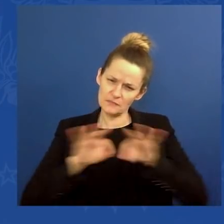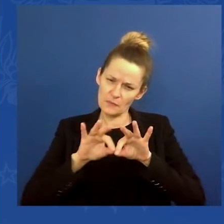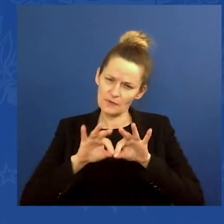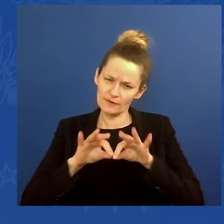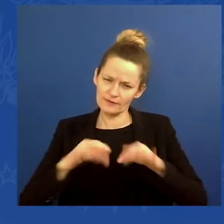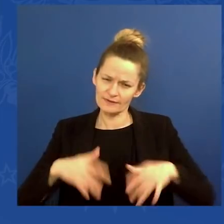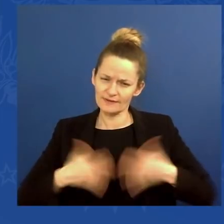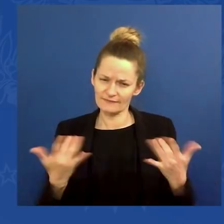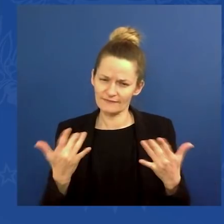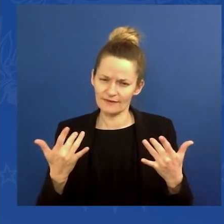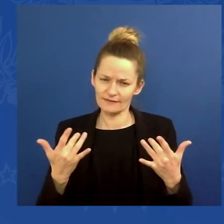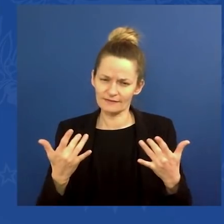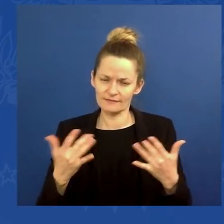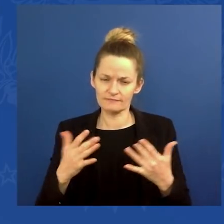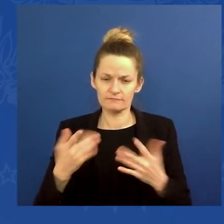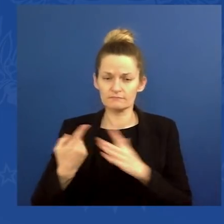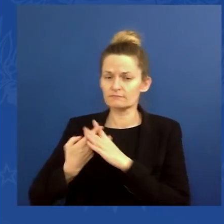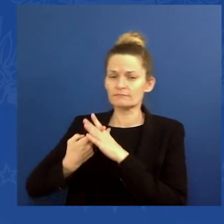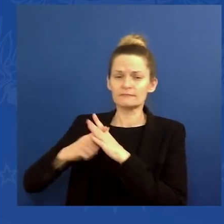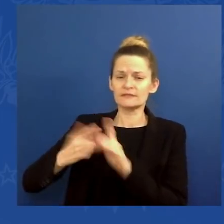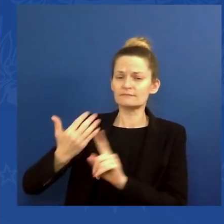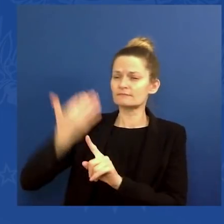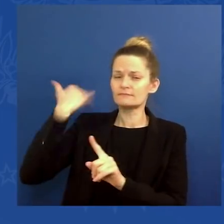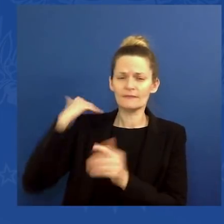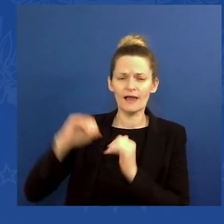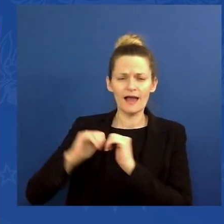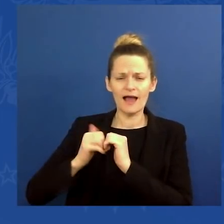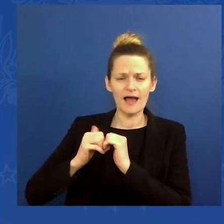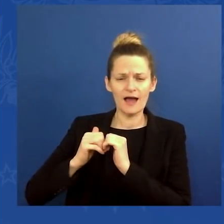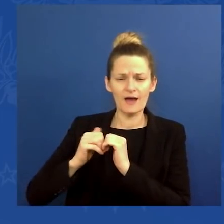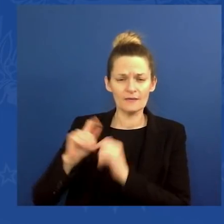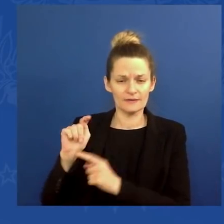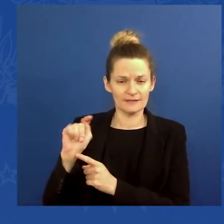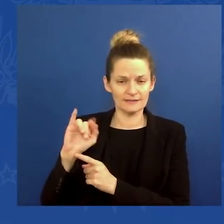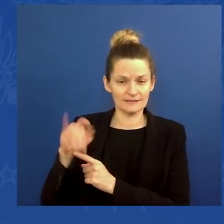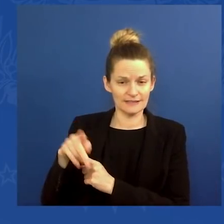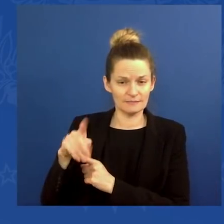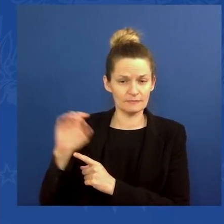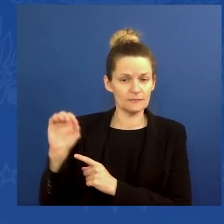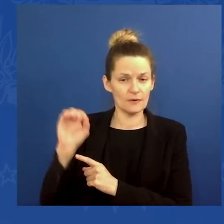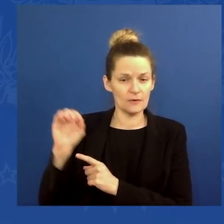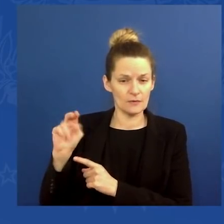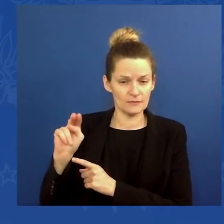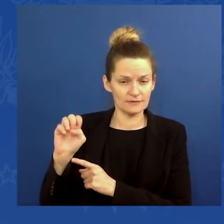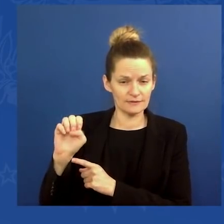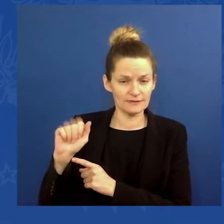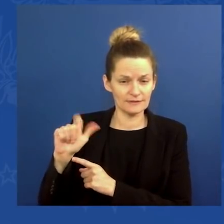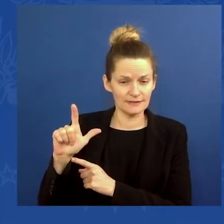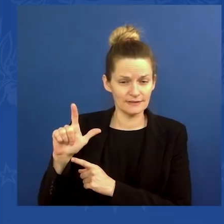as a tradition that was started by Tip O'Neill and Ronald Reagan when Ronald Reagan was President.